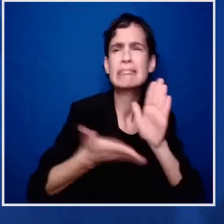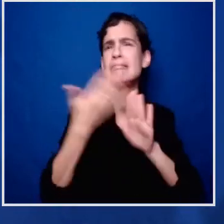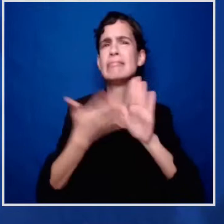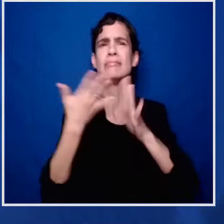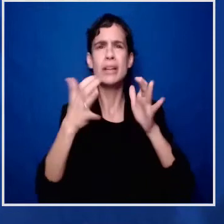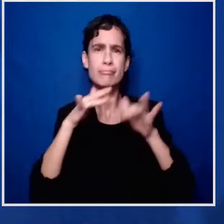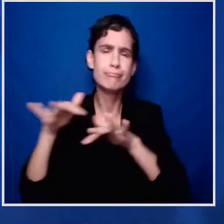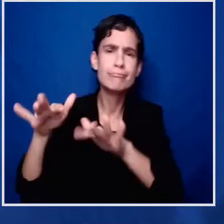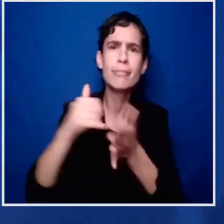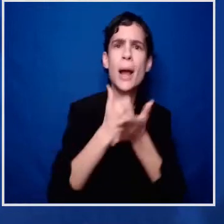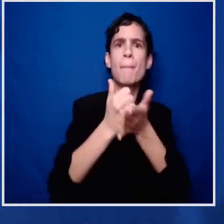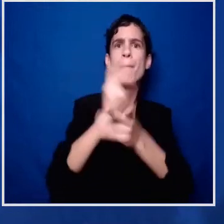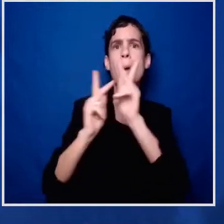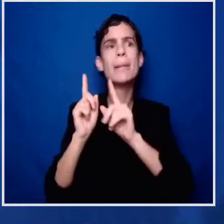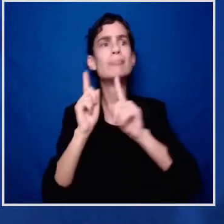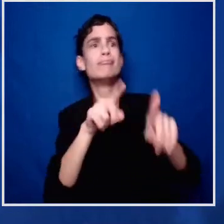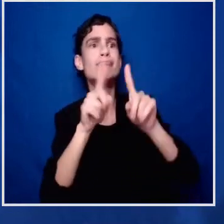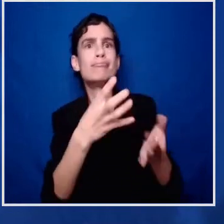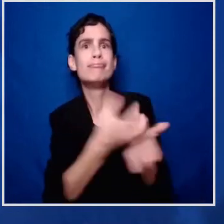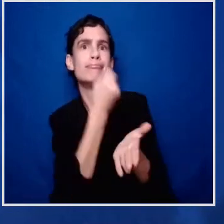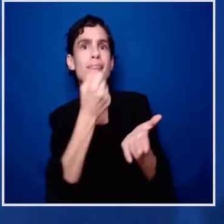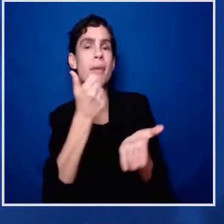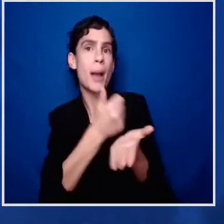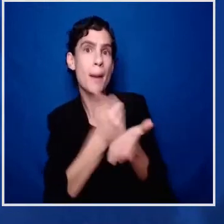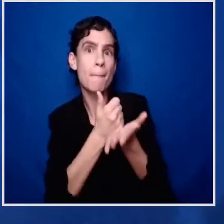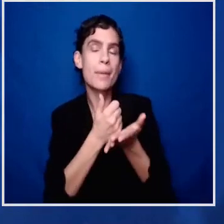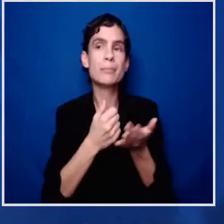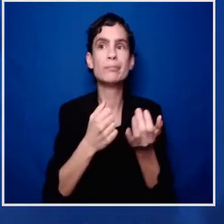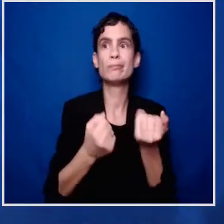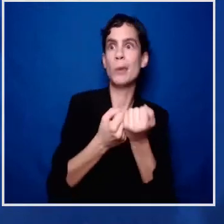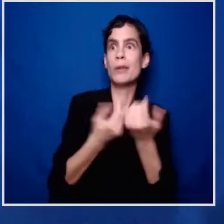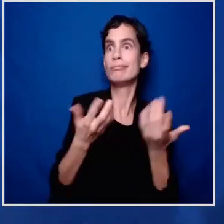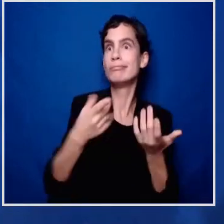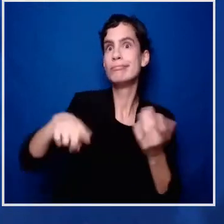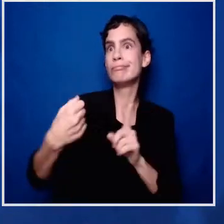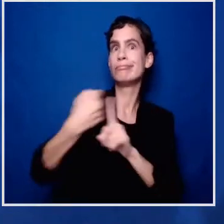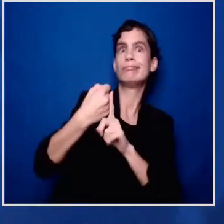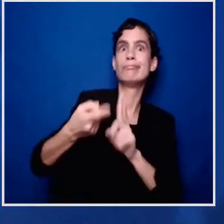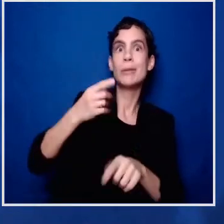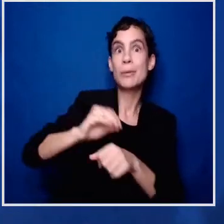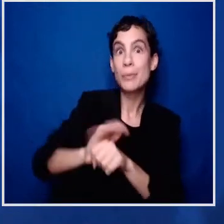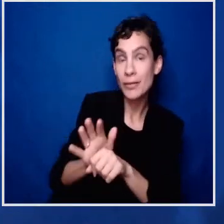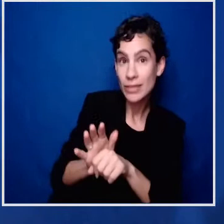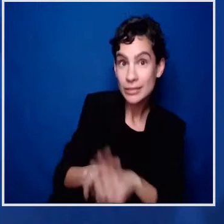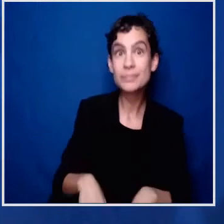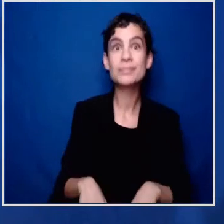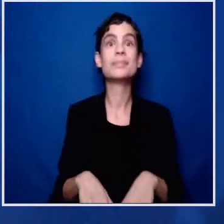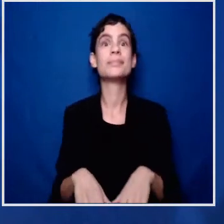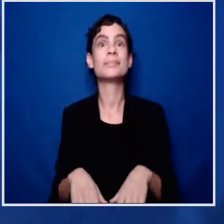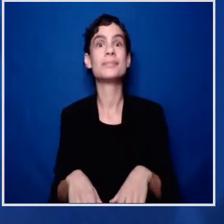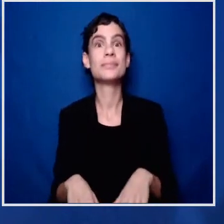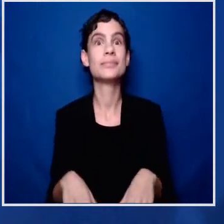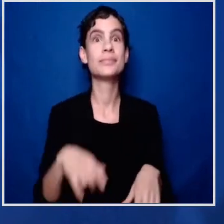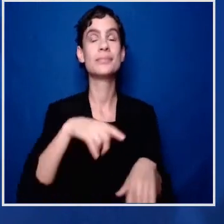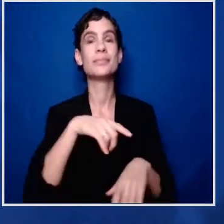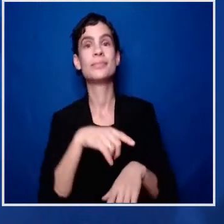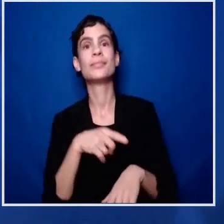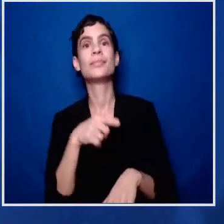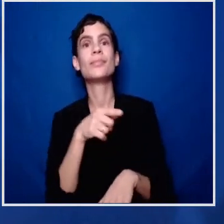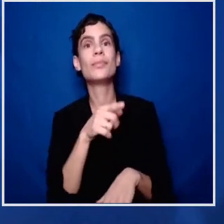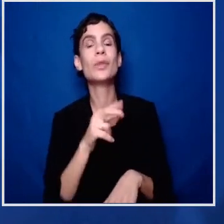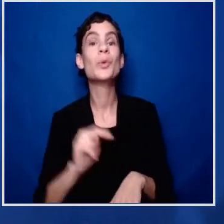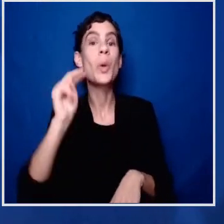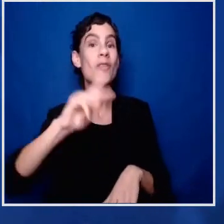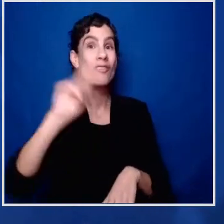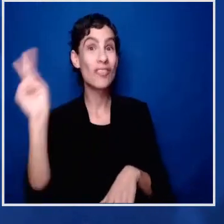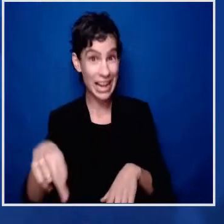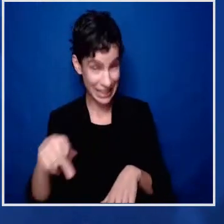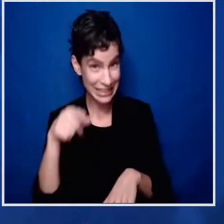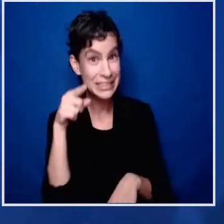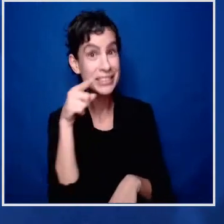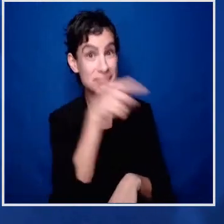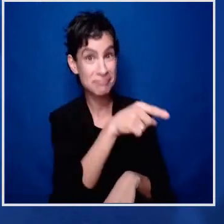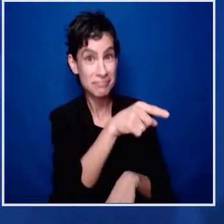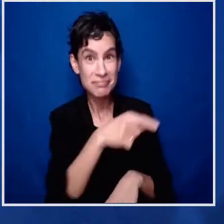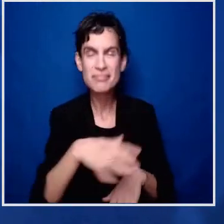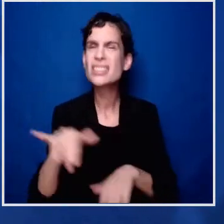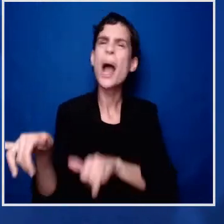EDUCATE WORKERS ON CONTROLLING